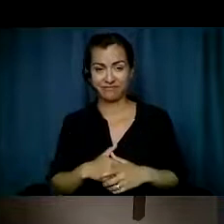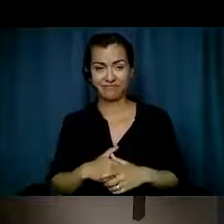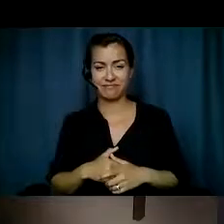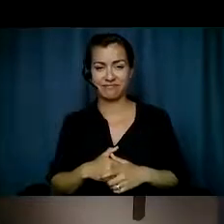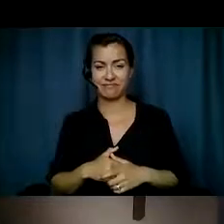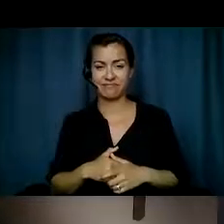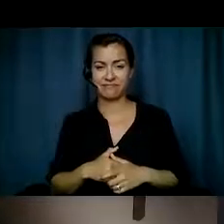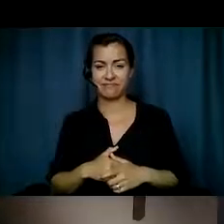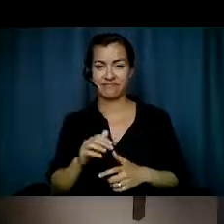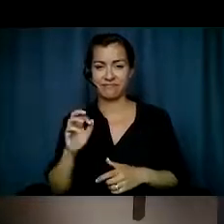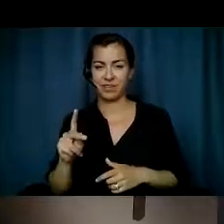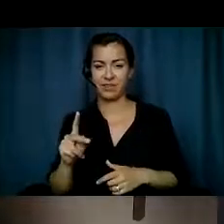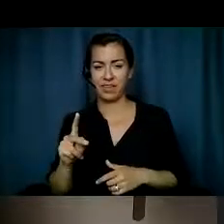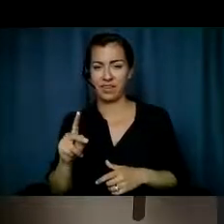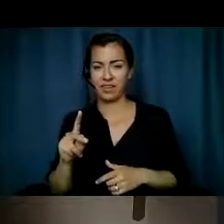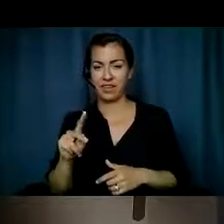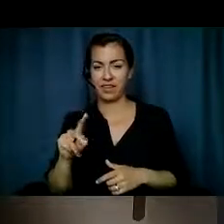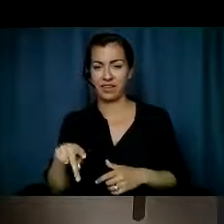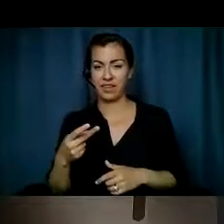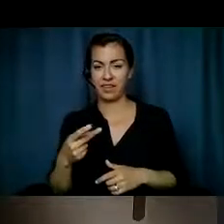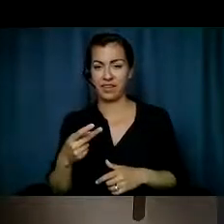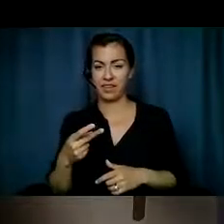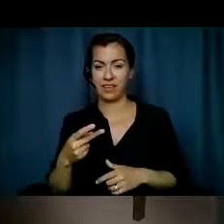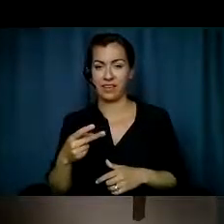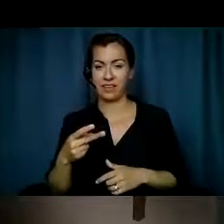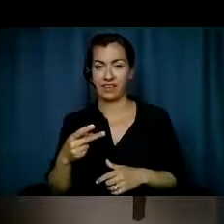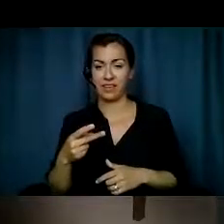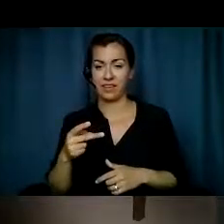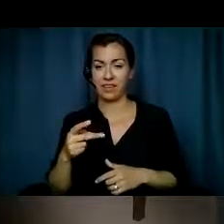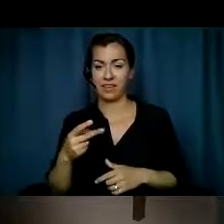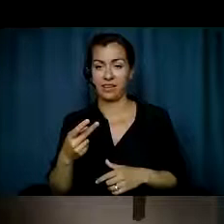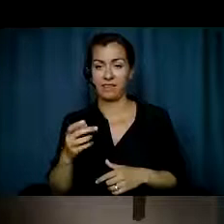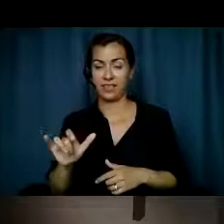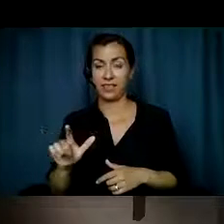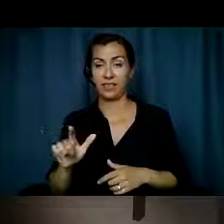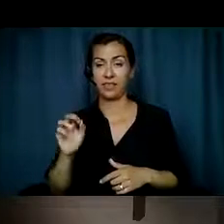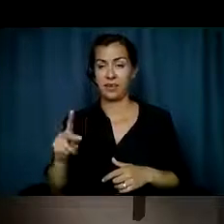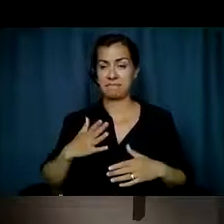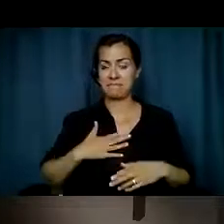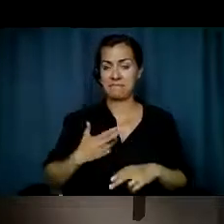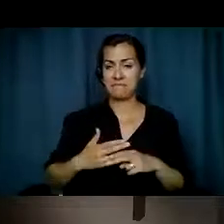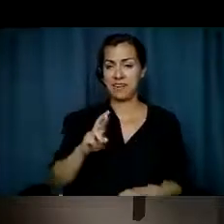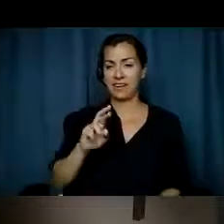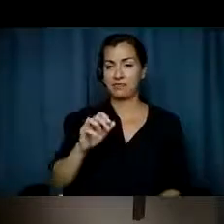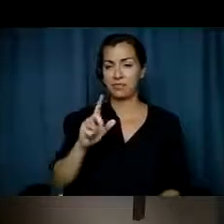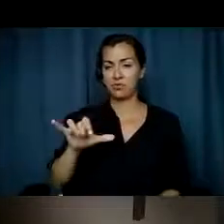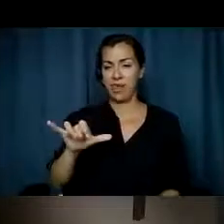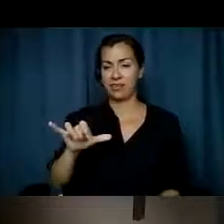They have the same rights as everyone else to demonstrate the power of their voice. Yes.